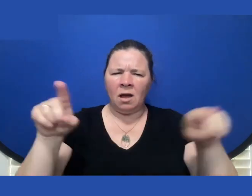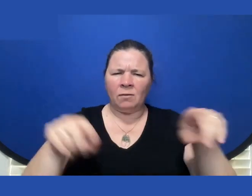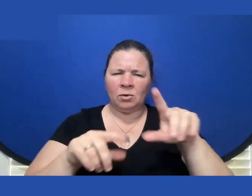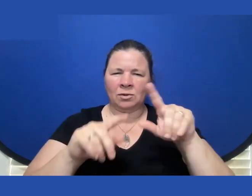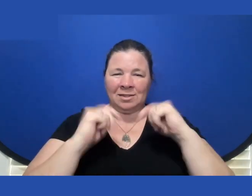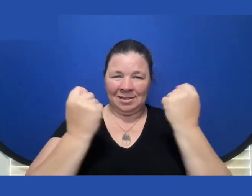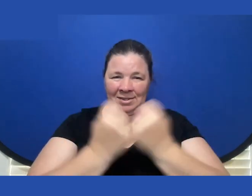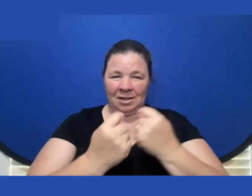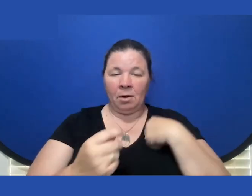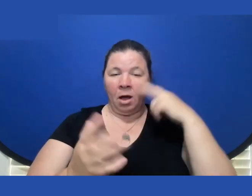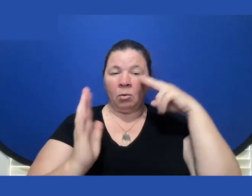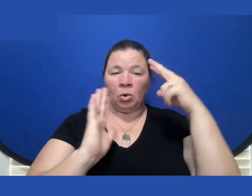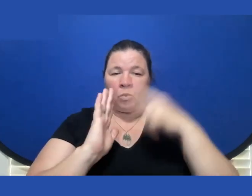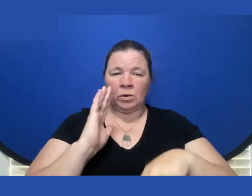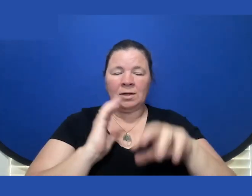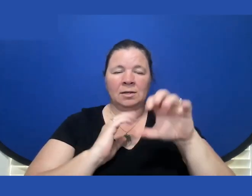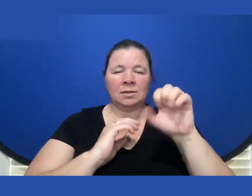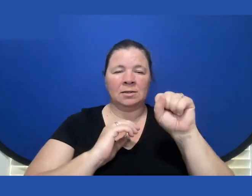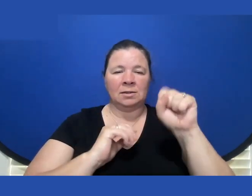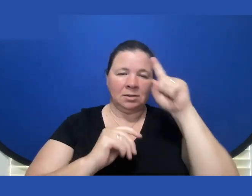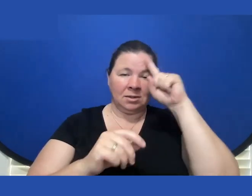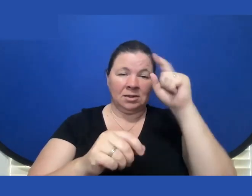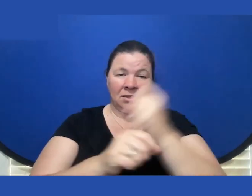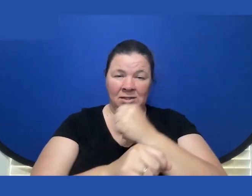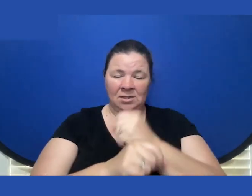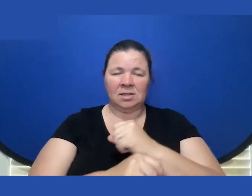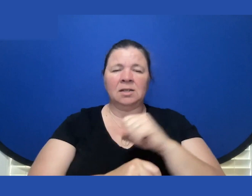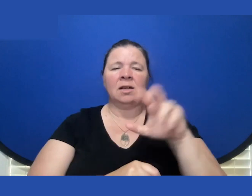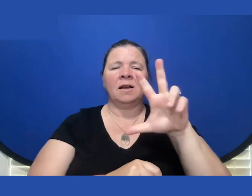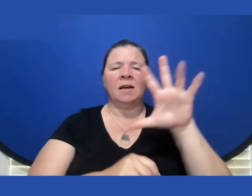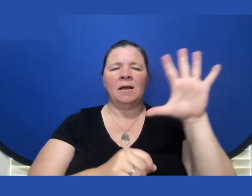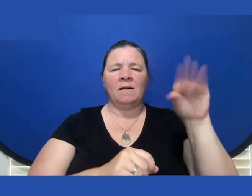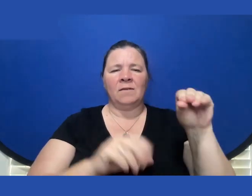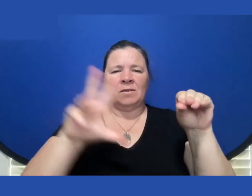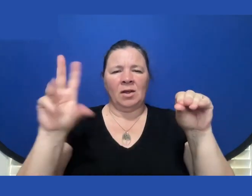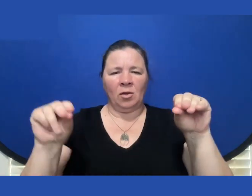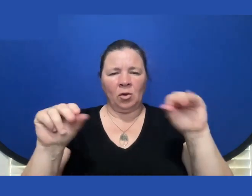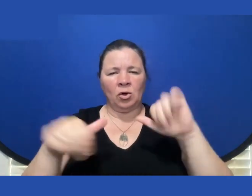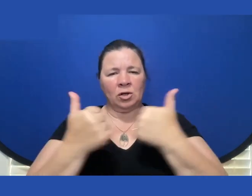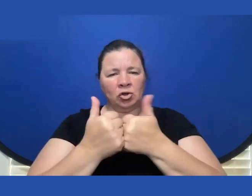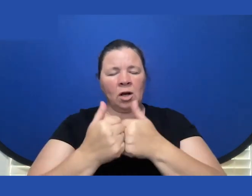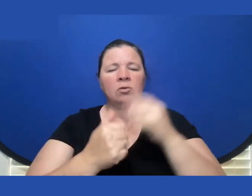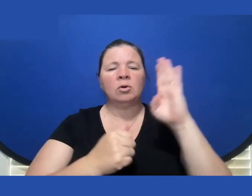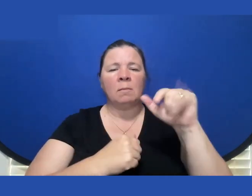there's a 50 - 30 challenge by the Government Ontario, I don't know if you've seen it, but you might wanna look into that in getting that certification.